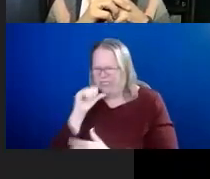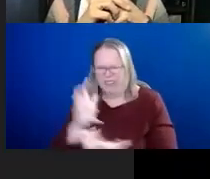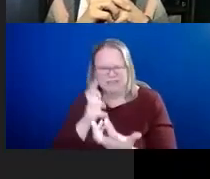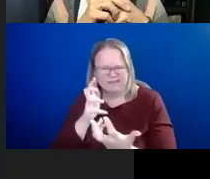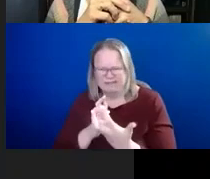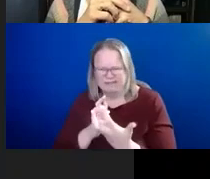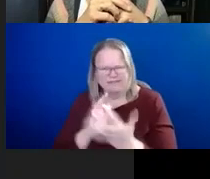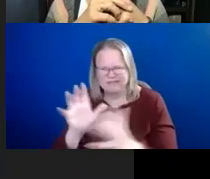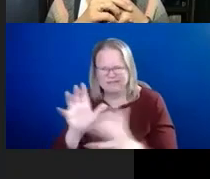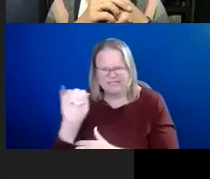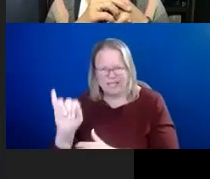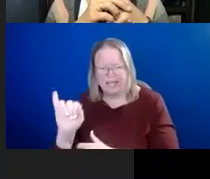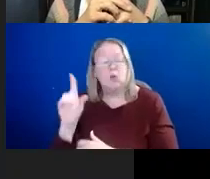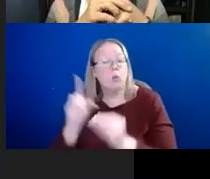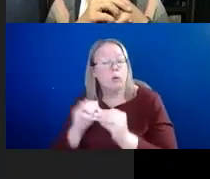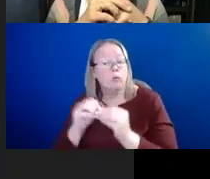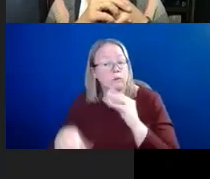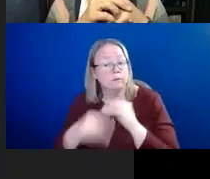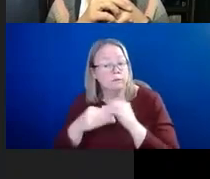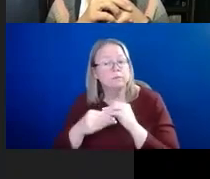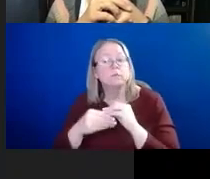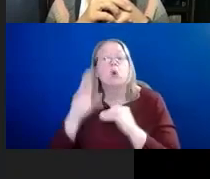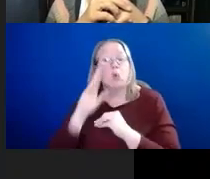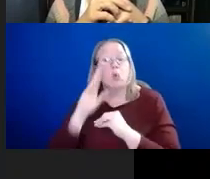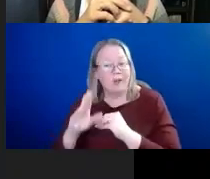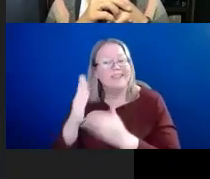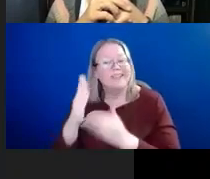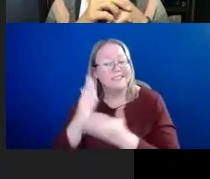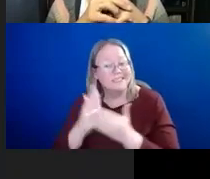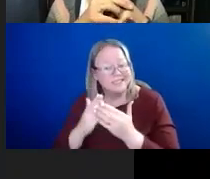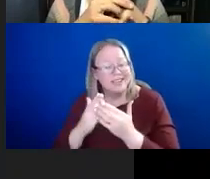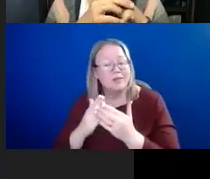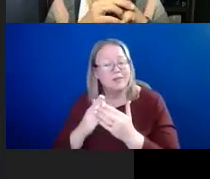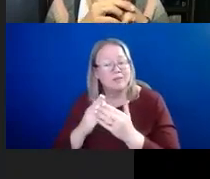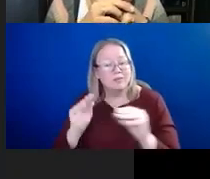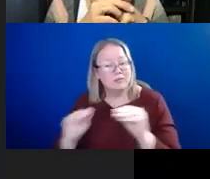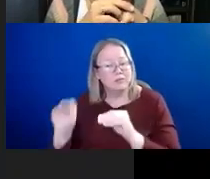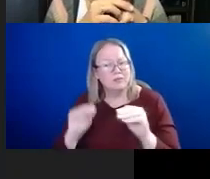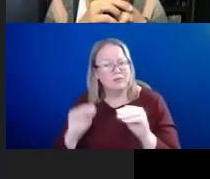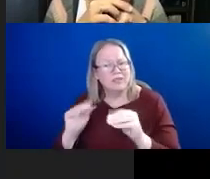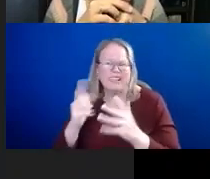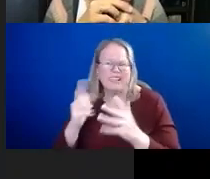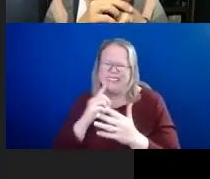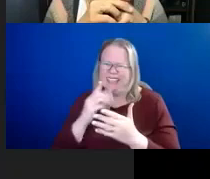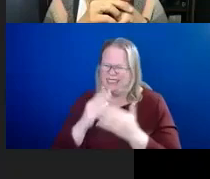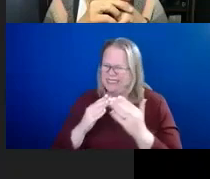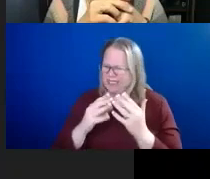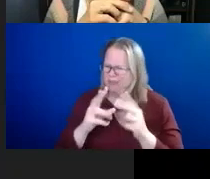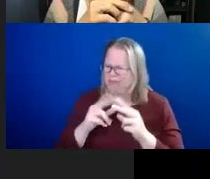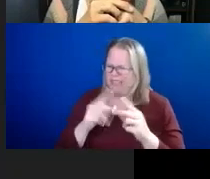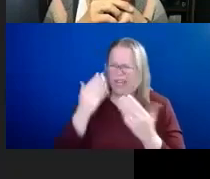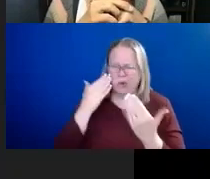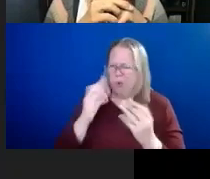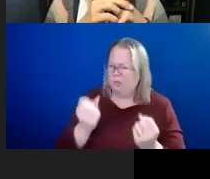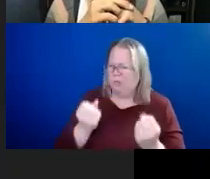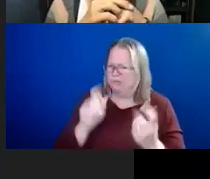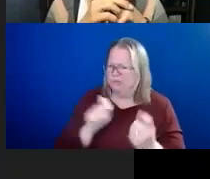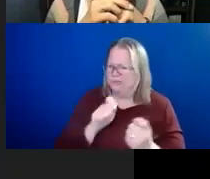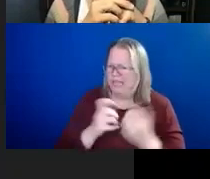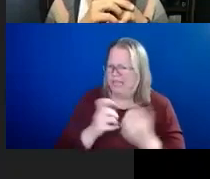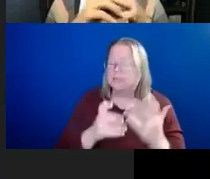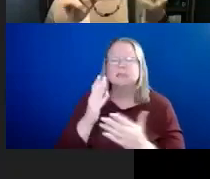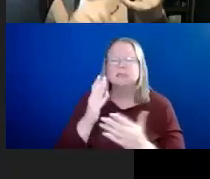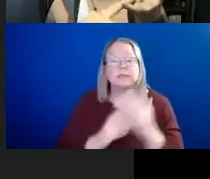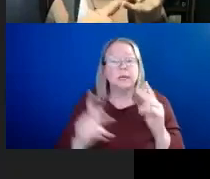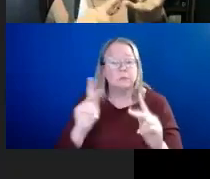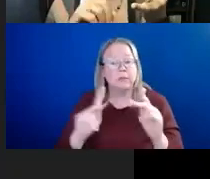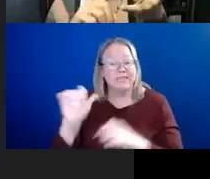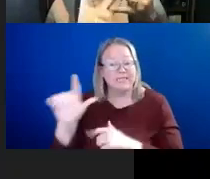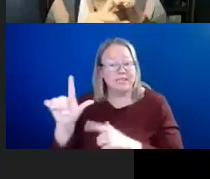13:30:27 There will be a couple of 13:30:33 ASL and interpreters and captioner's